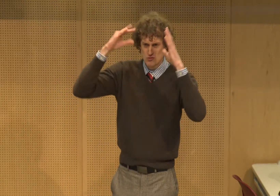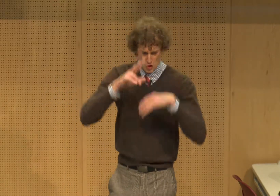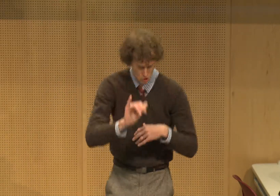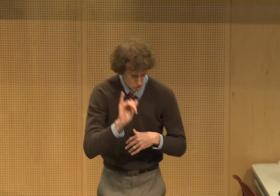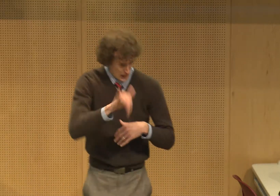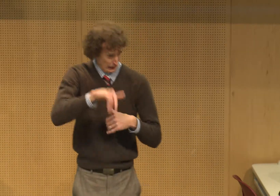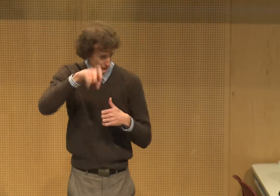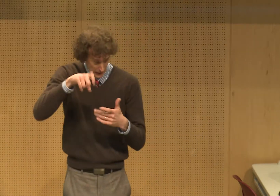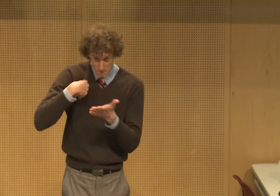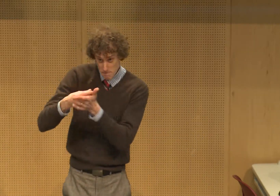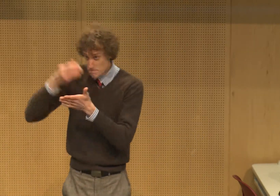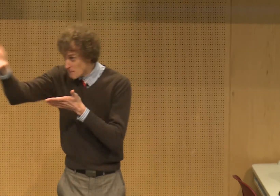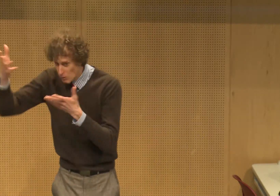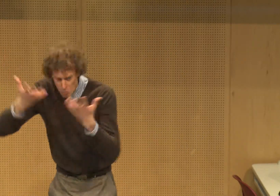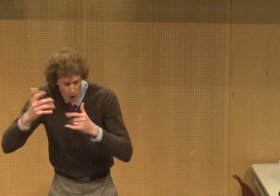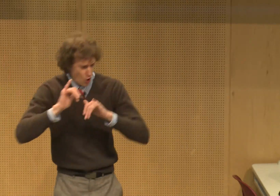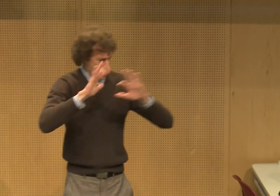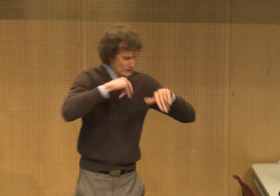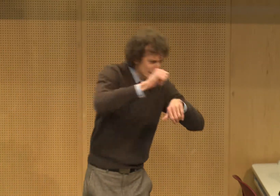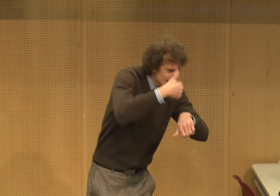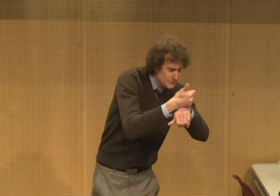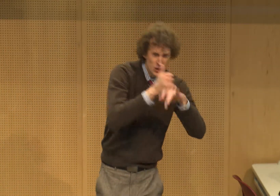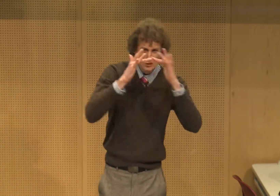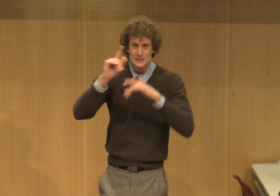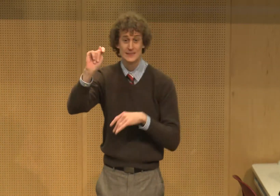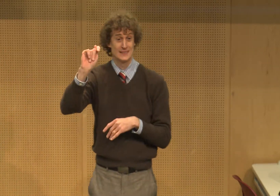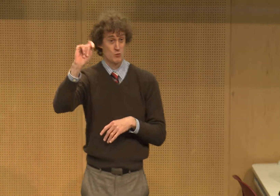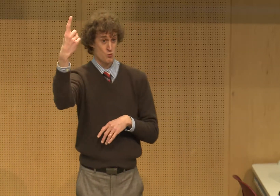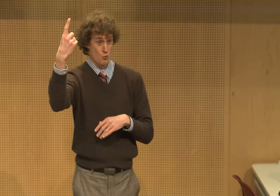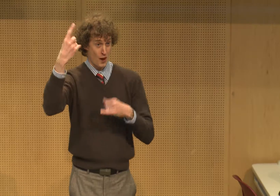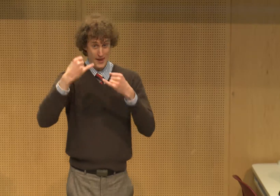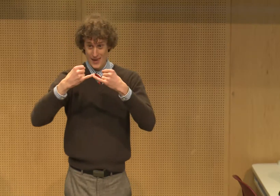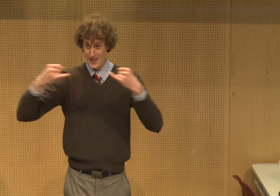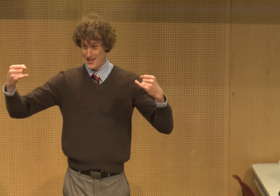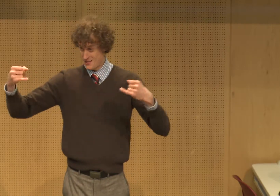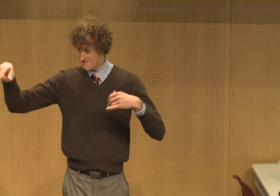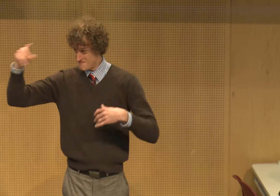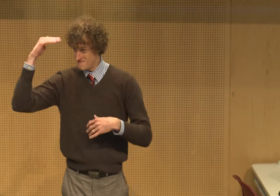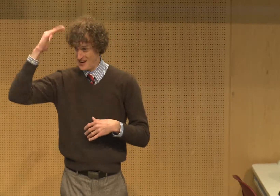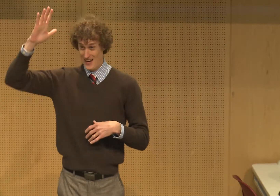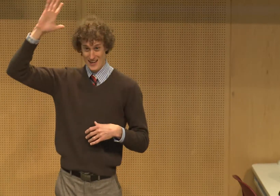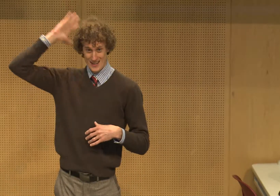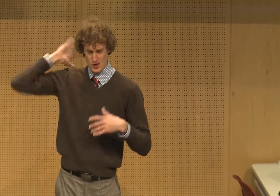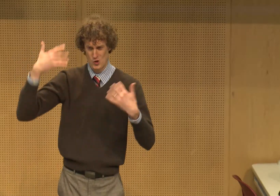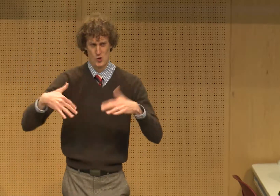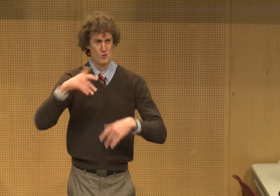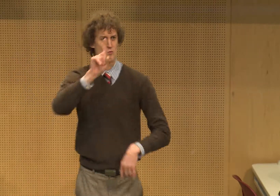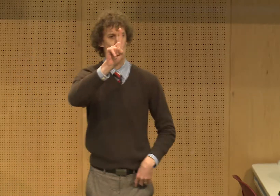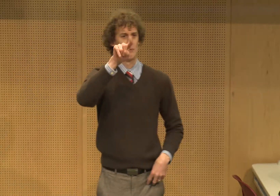There was so much that we would learn on our own because of the internet. We were able to access it, and we would start to teach the teachers.